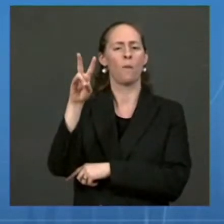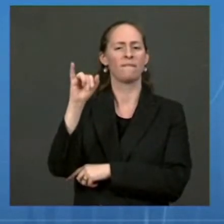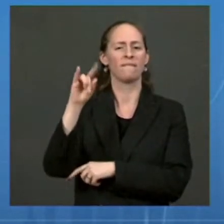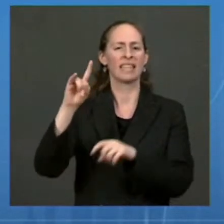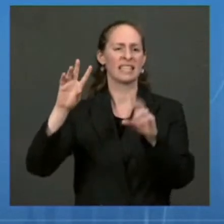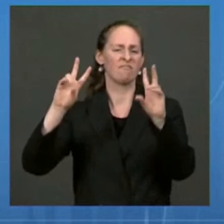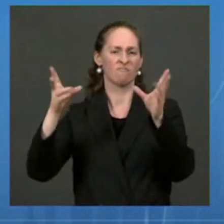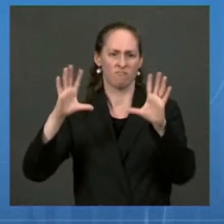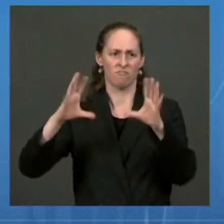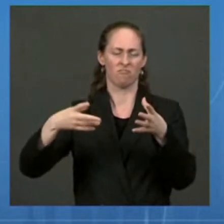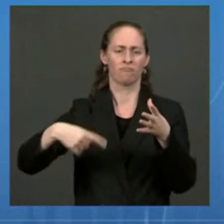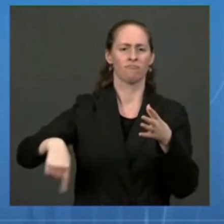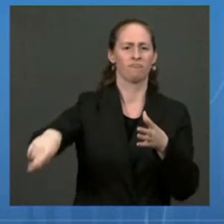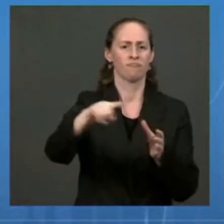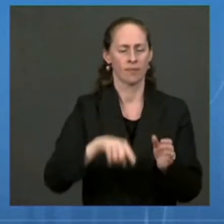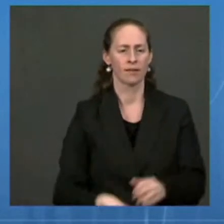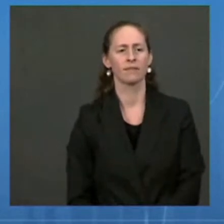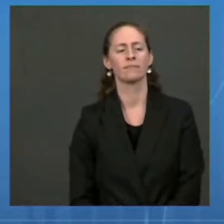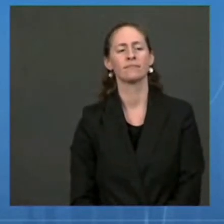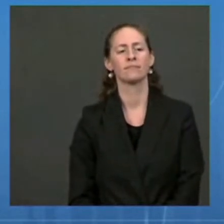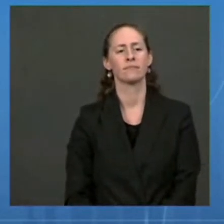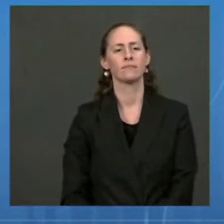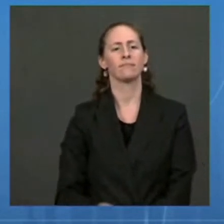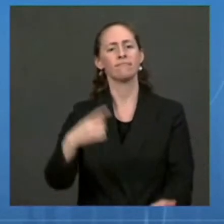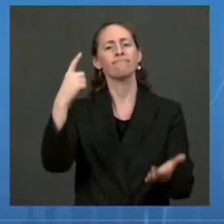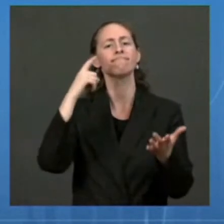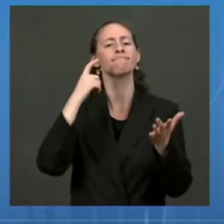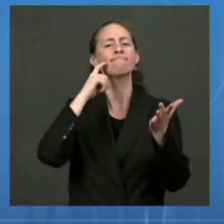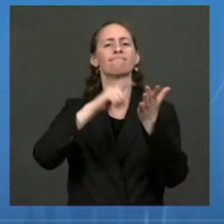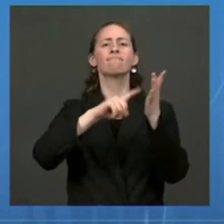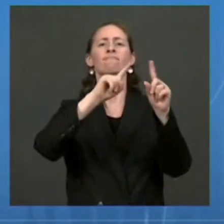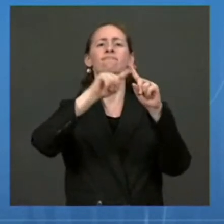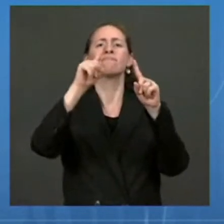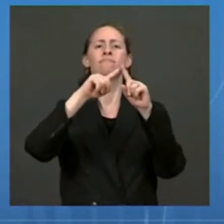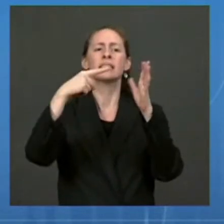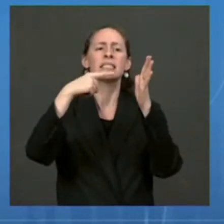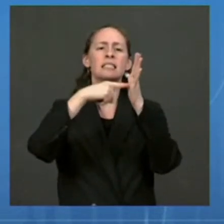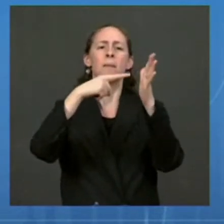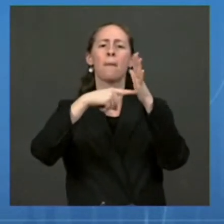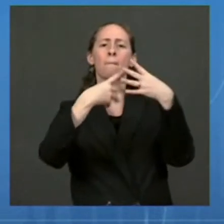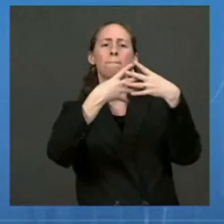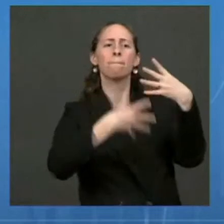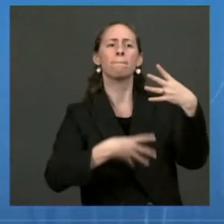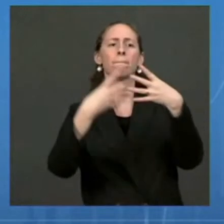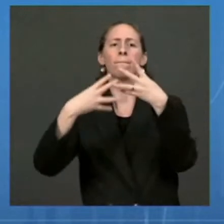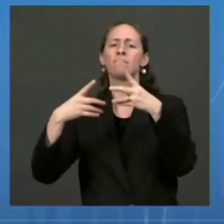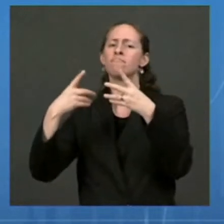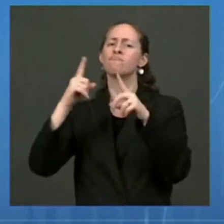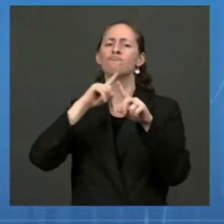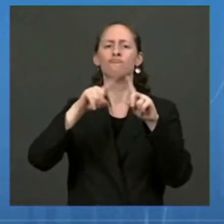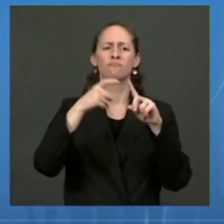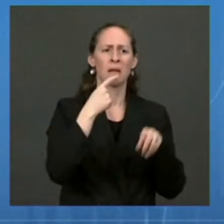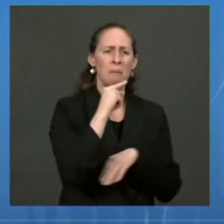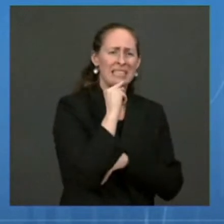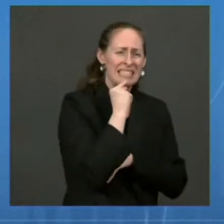PATHOGENIC PROCESSES REFERRED TO AS LONG COVID. NEXT SLIDE. WHAT WE SEE IS A CONSTELLATION